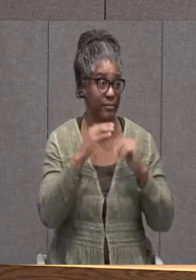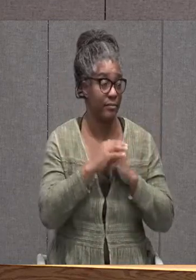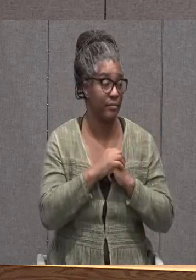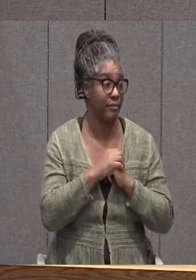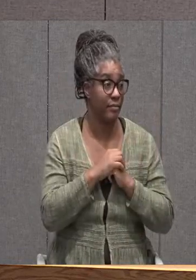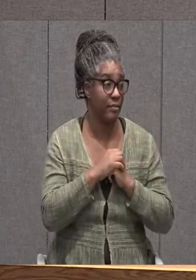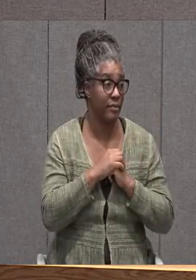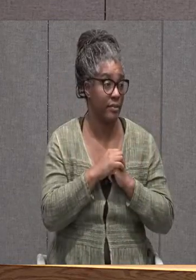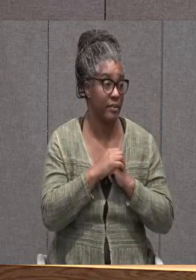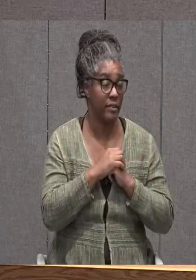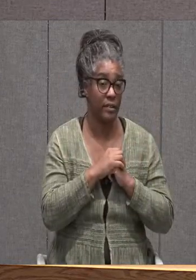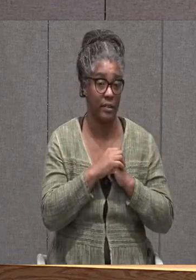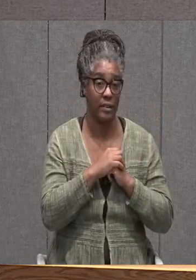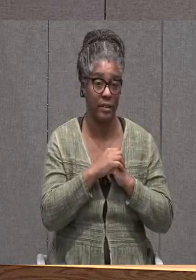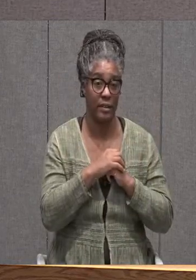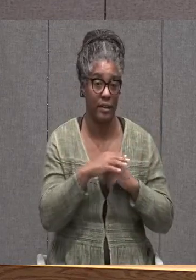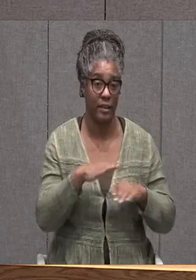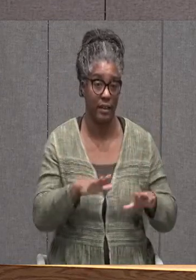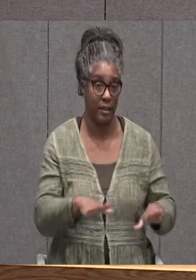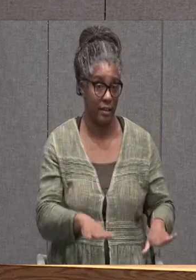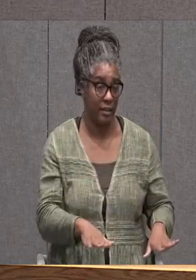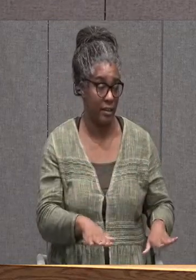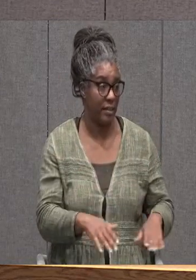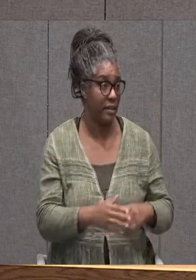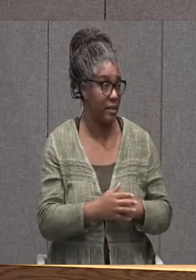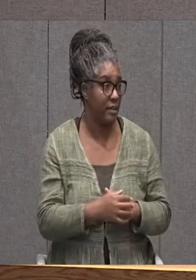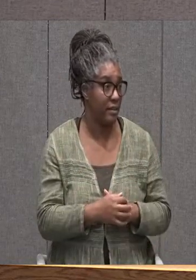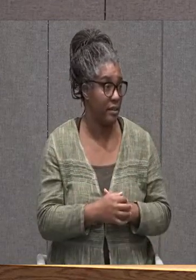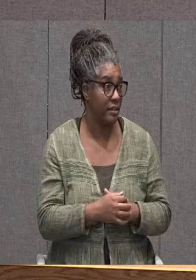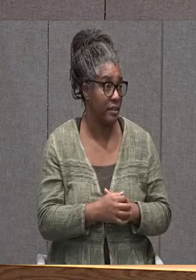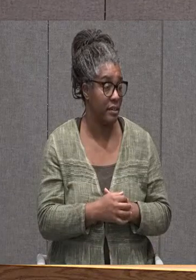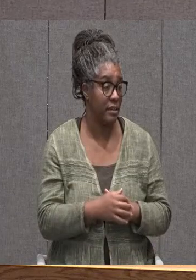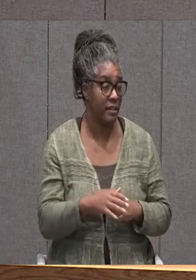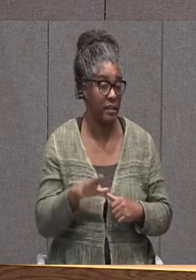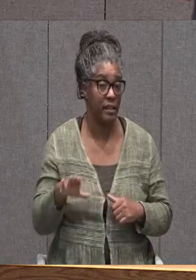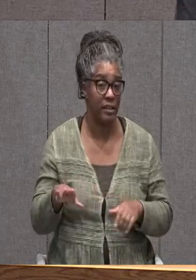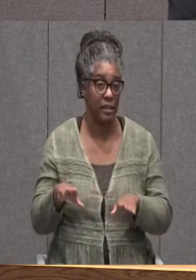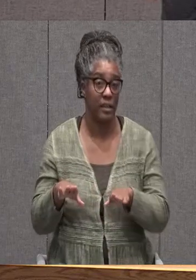put your hands on the ground, take one step left,